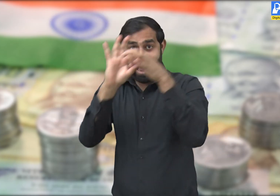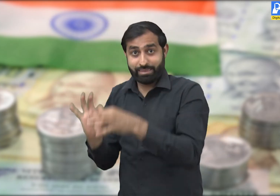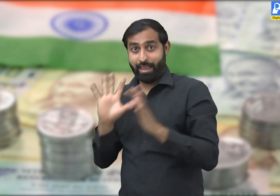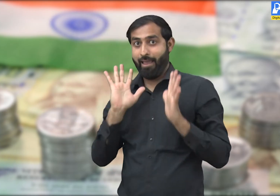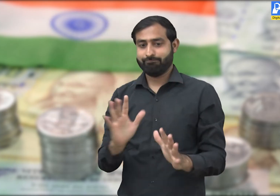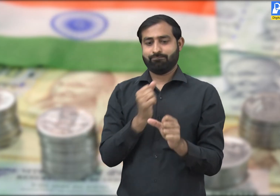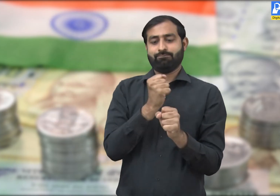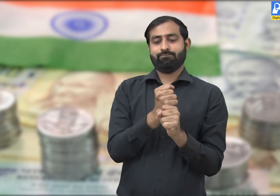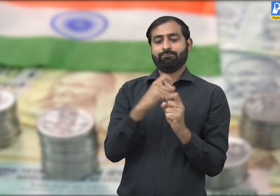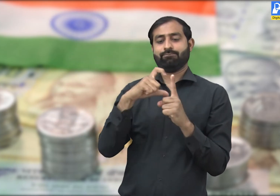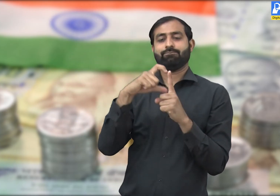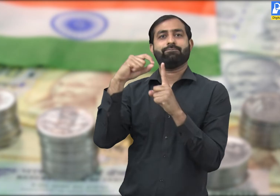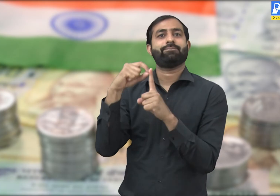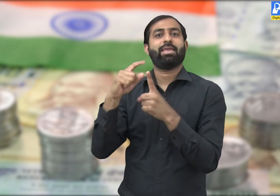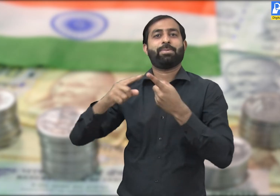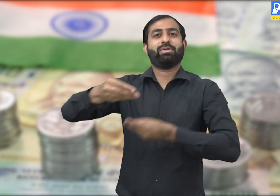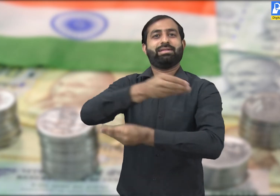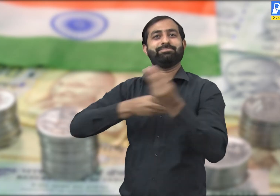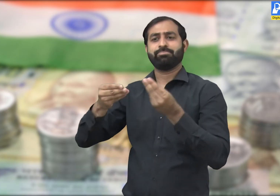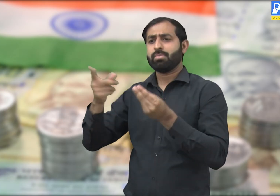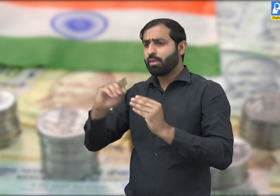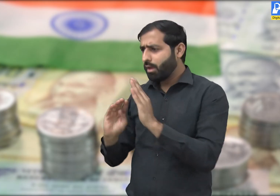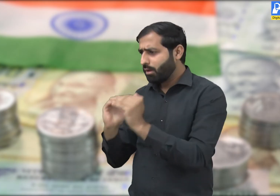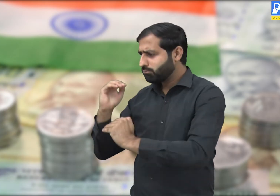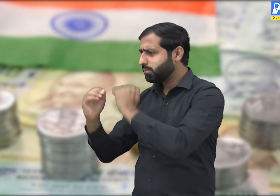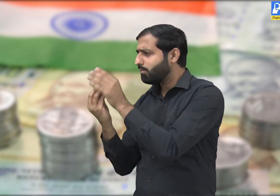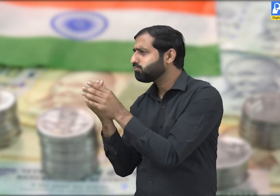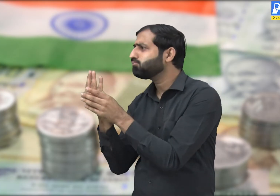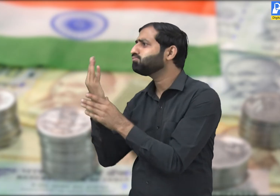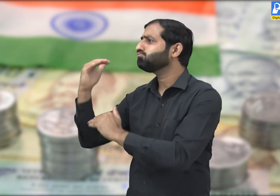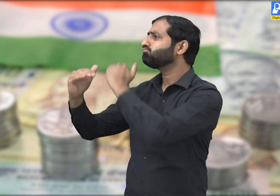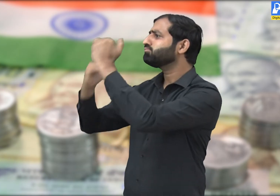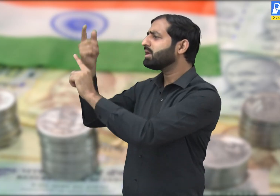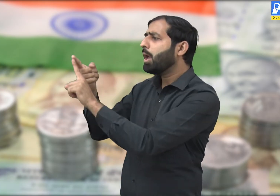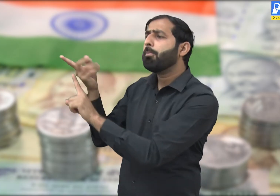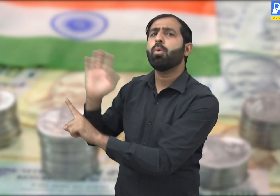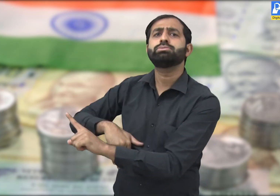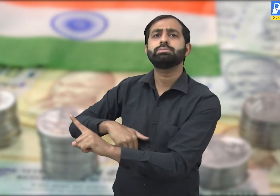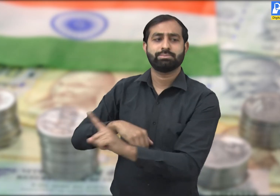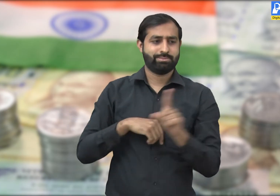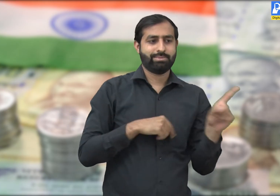This is also the base to calculate the GDP. It is important to note that